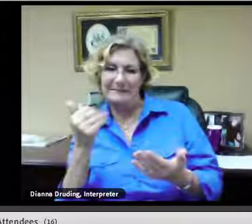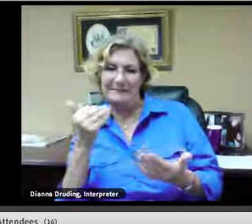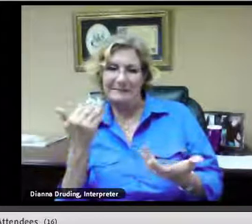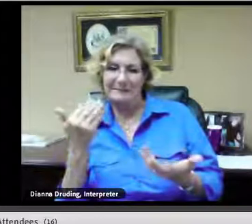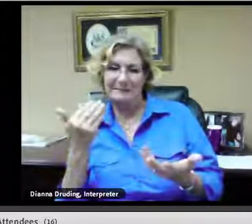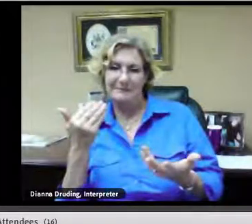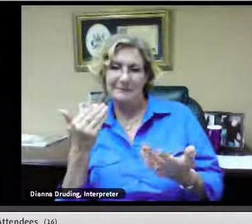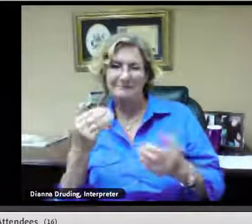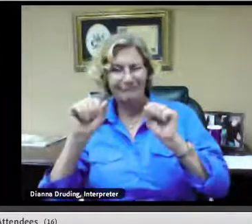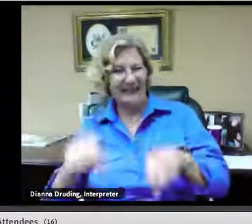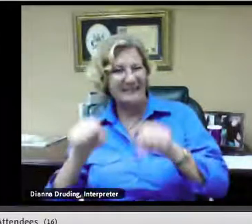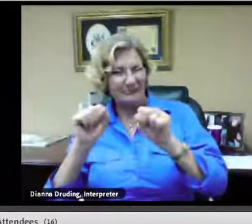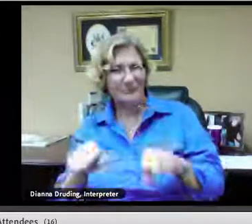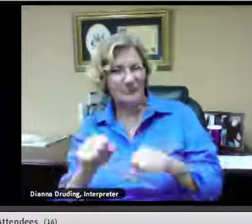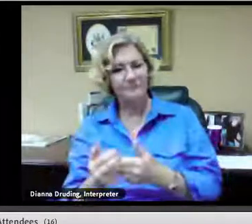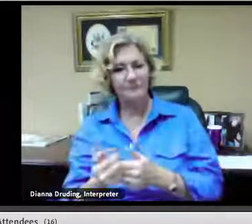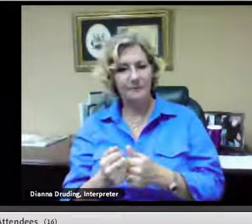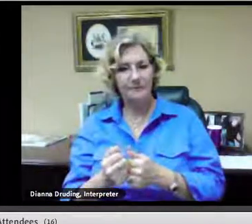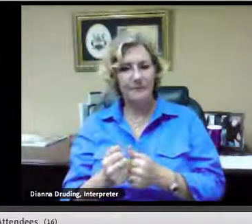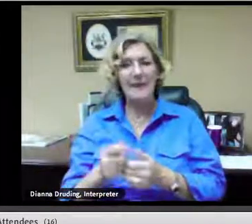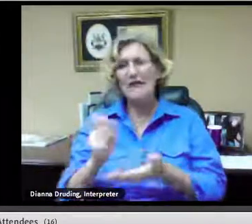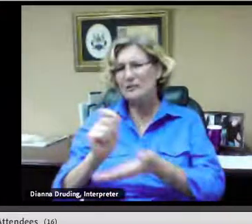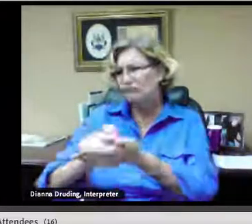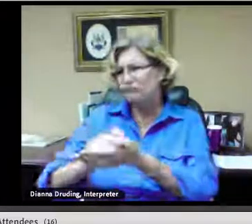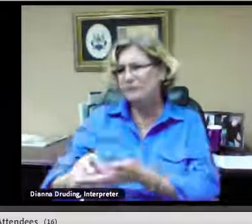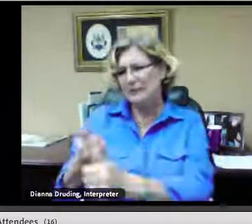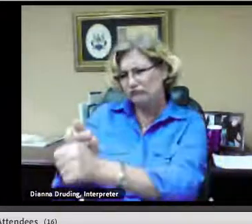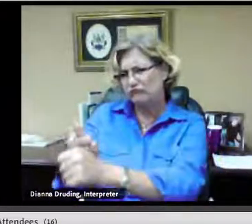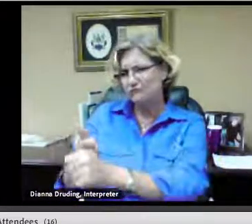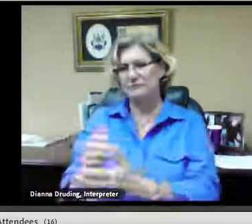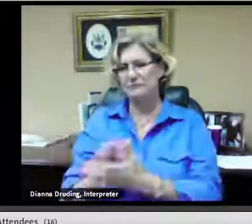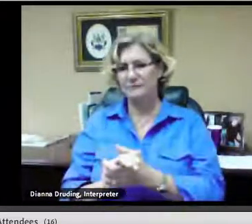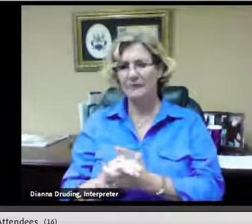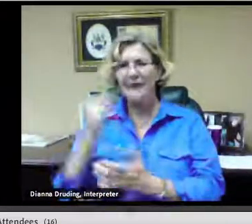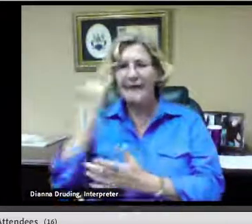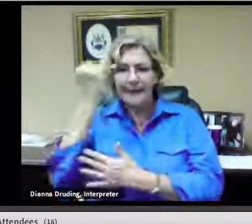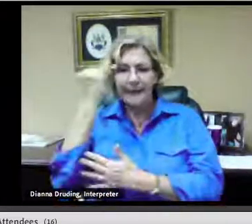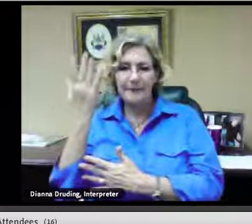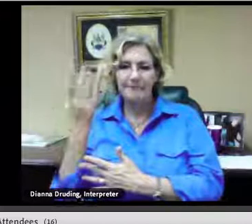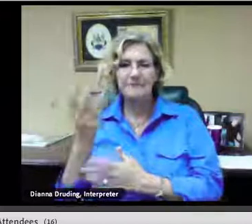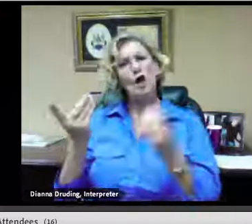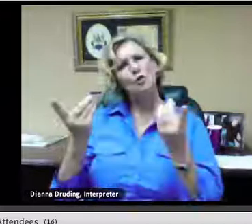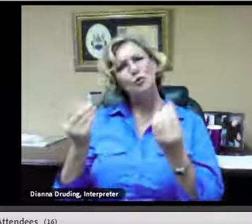But just kind of jot down in your notes an idea. Do you think that the messages